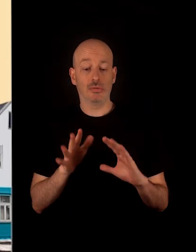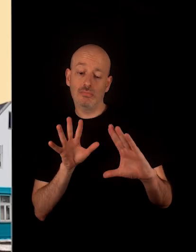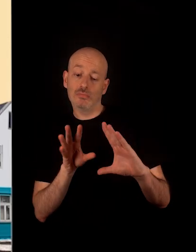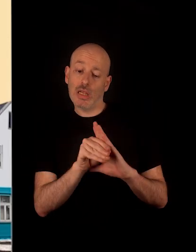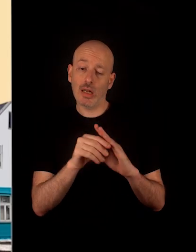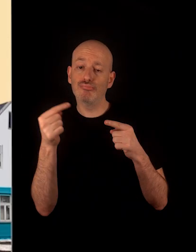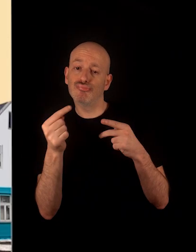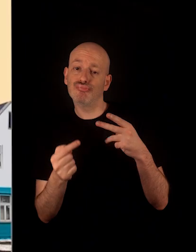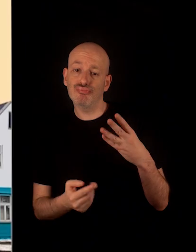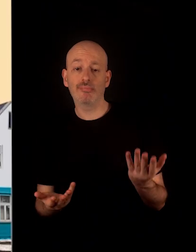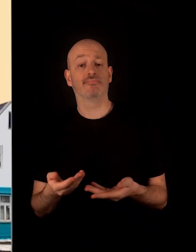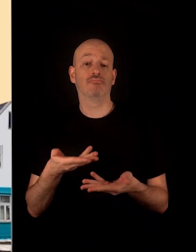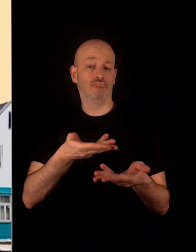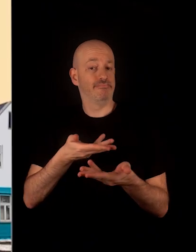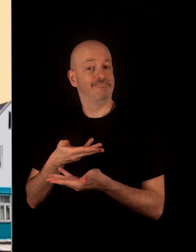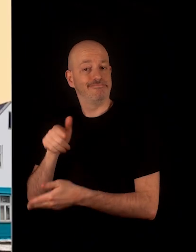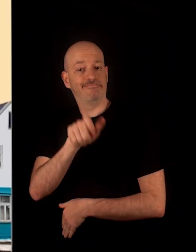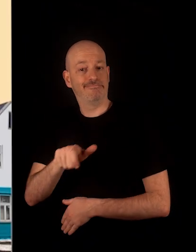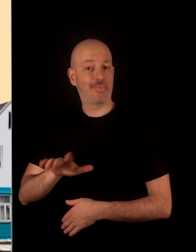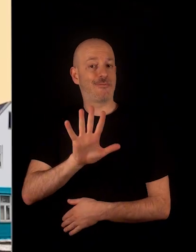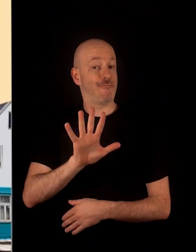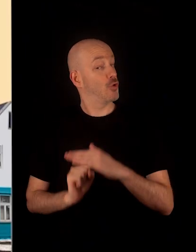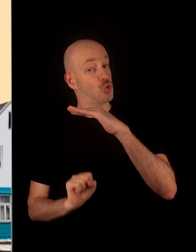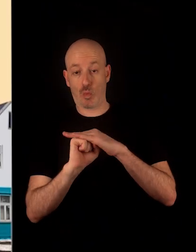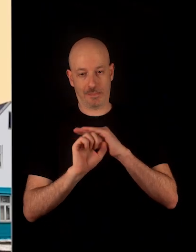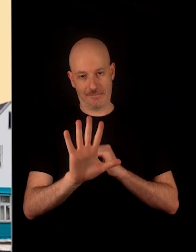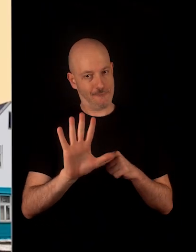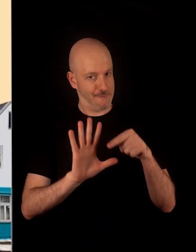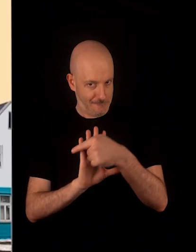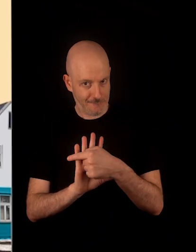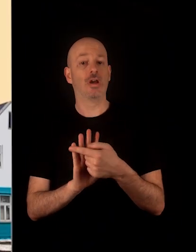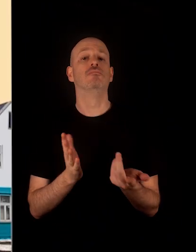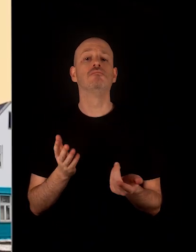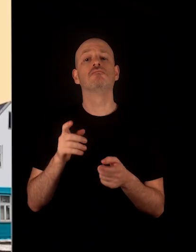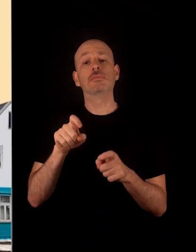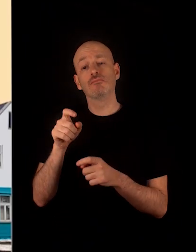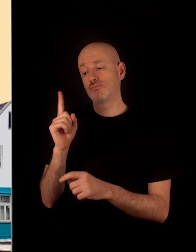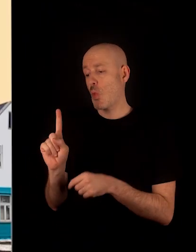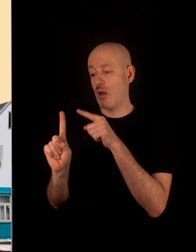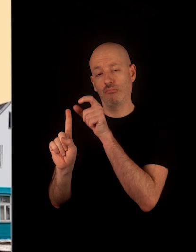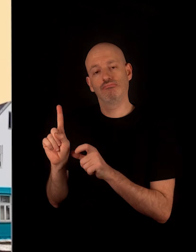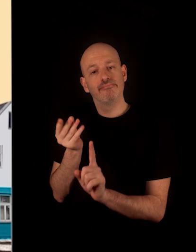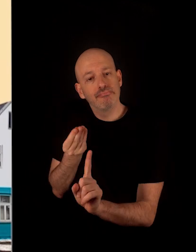and then the legal entity is responsible to distribute the correct amount to each participant.